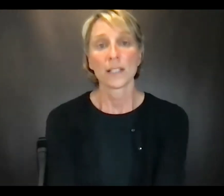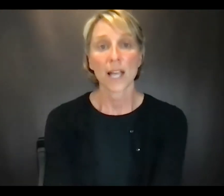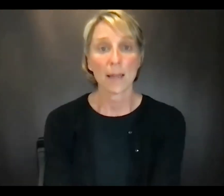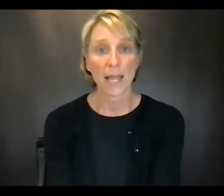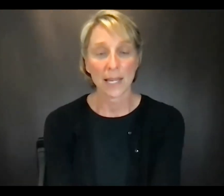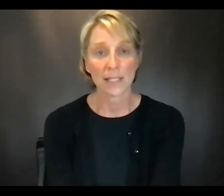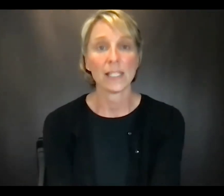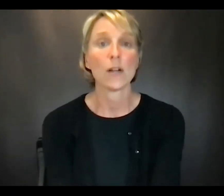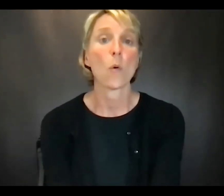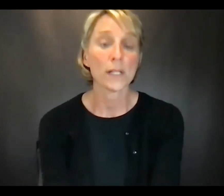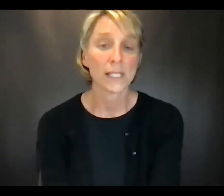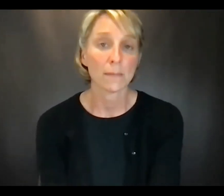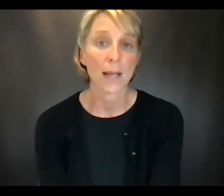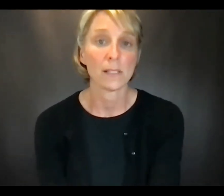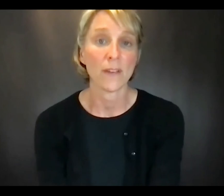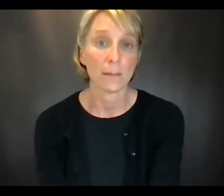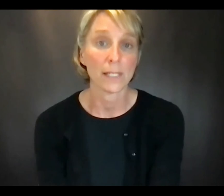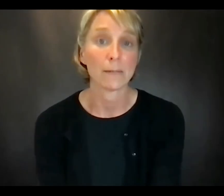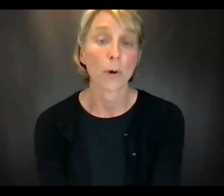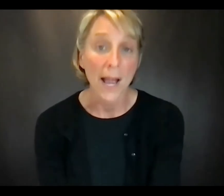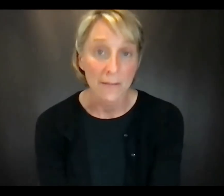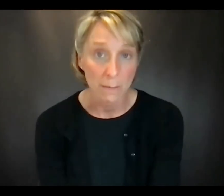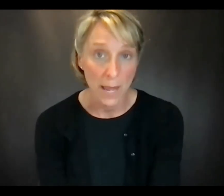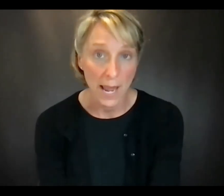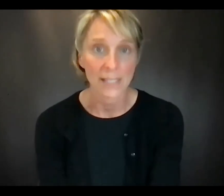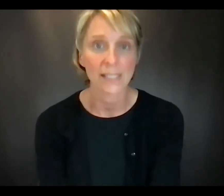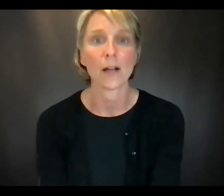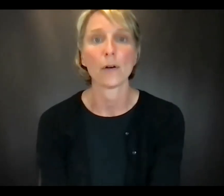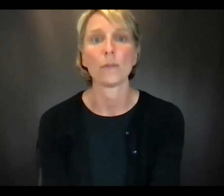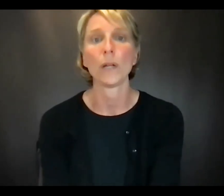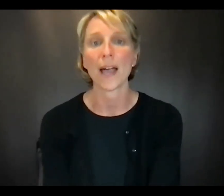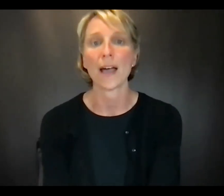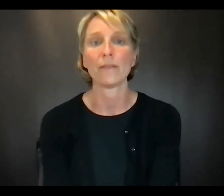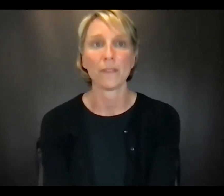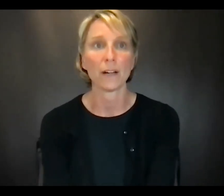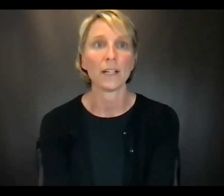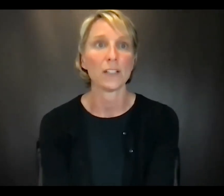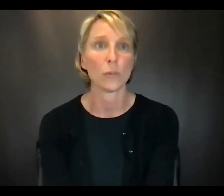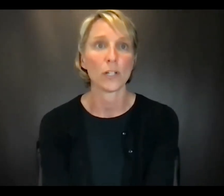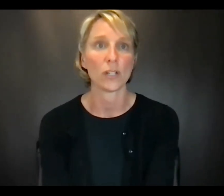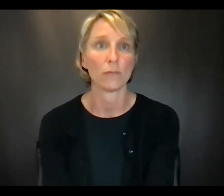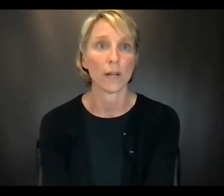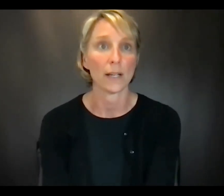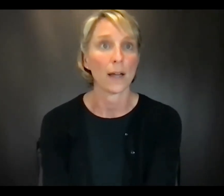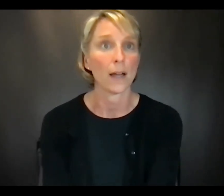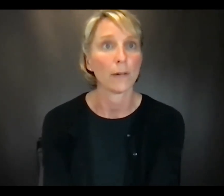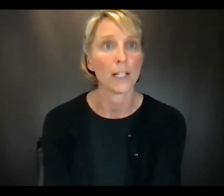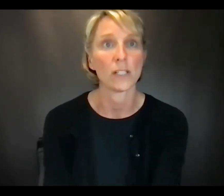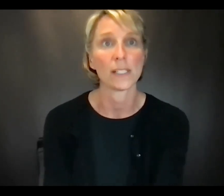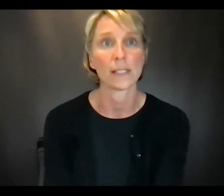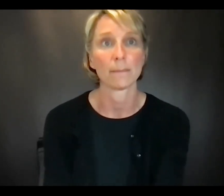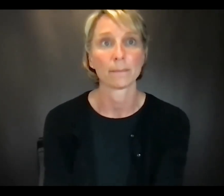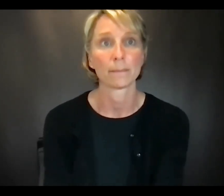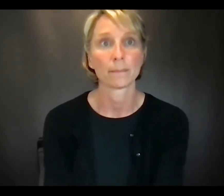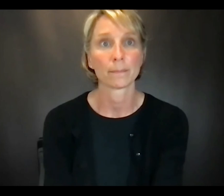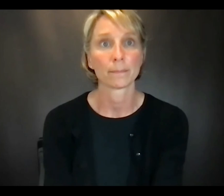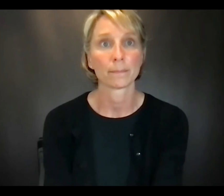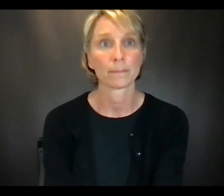time at ASD or sometimes families private pay so we have varying tuition rate ranges.